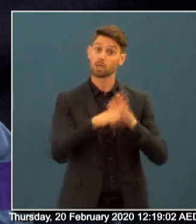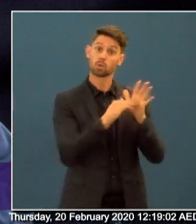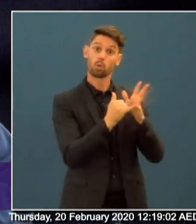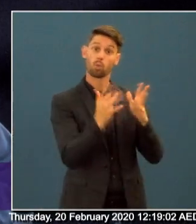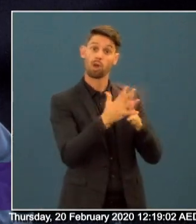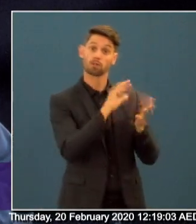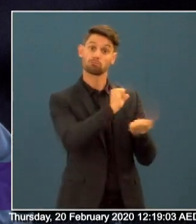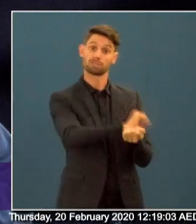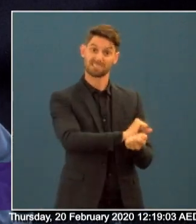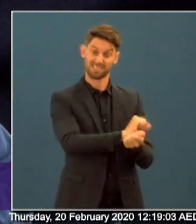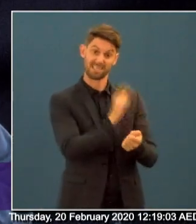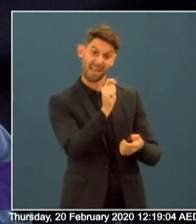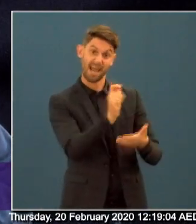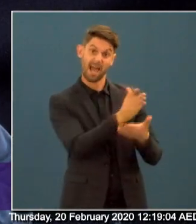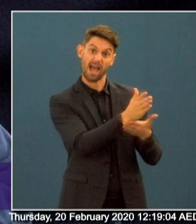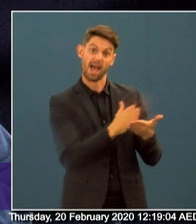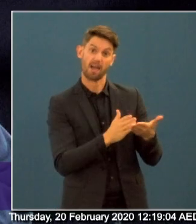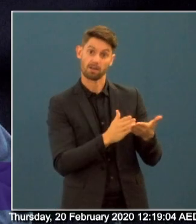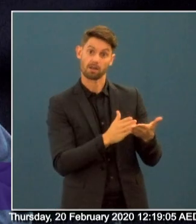from Aboriginal or Torres Strait Islander background.